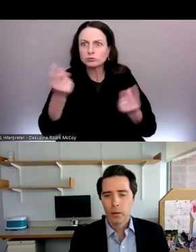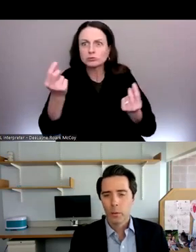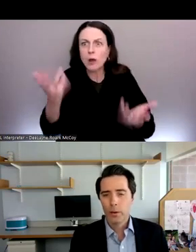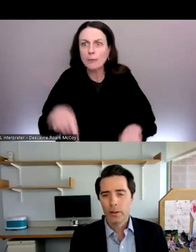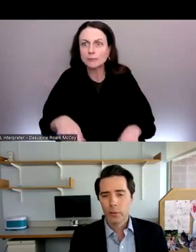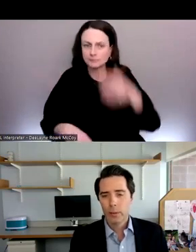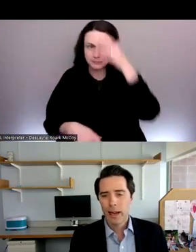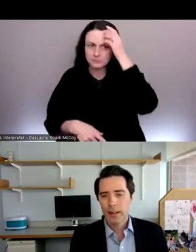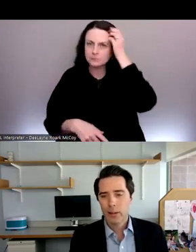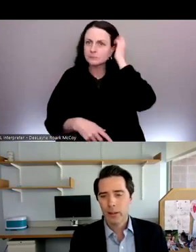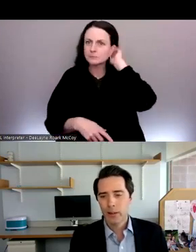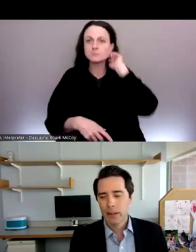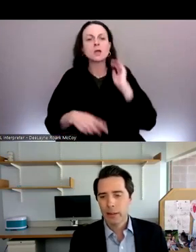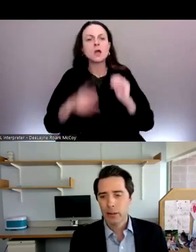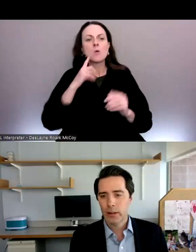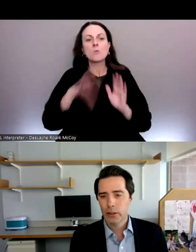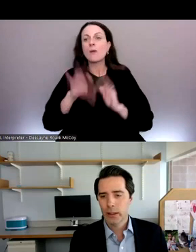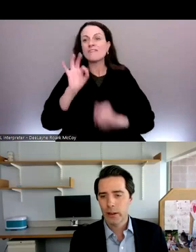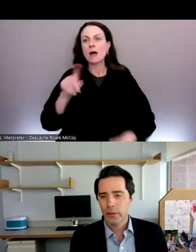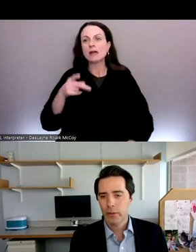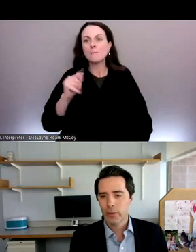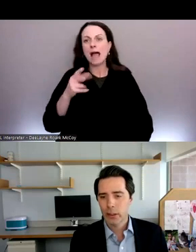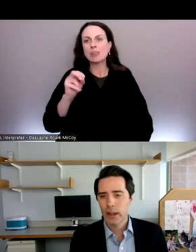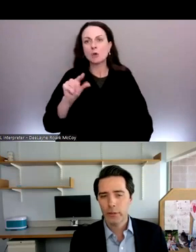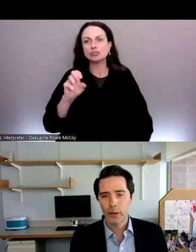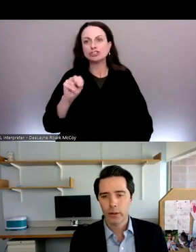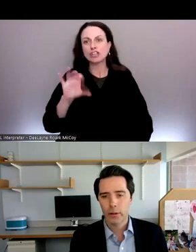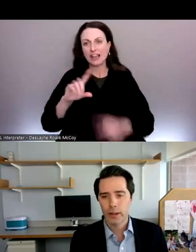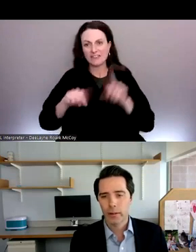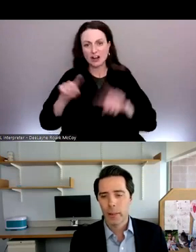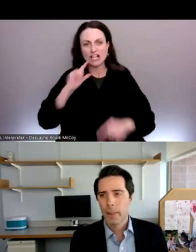what we found was a pathogenic variation